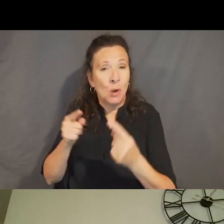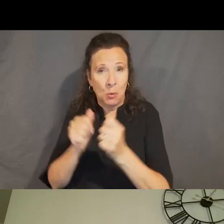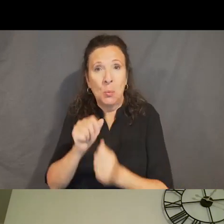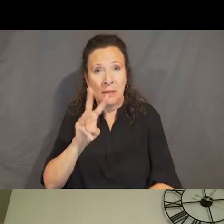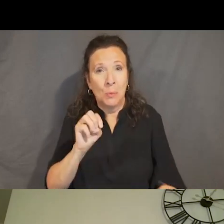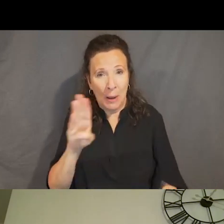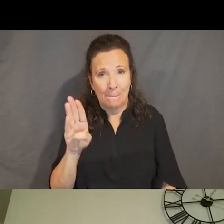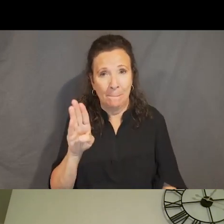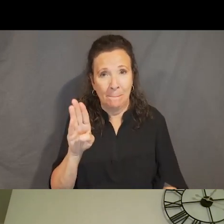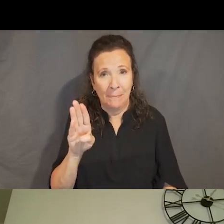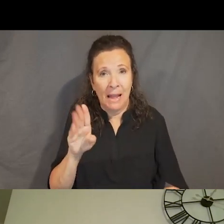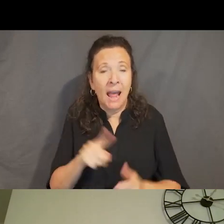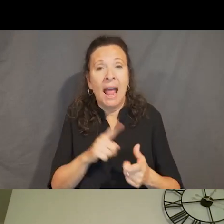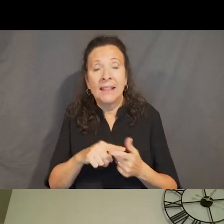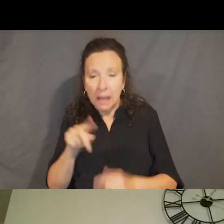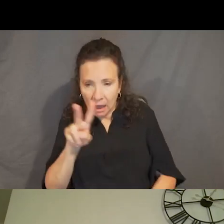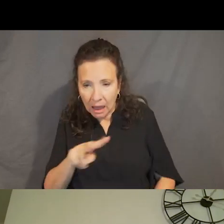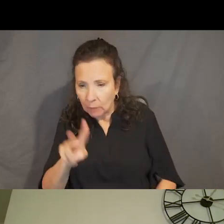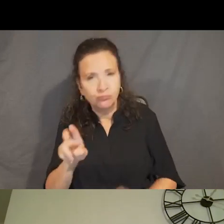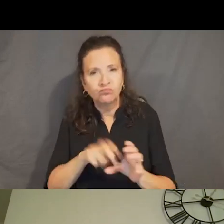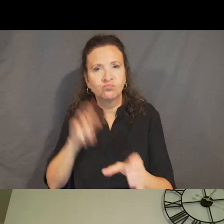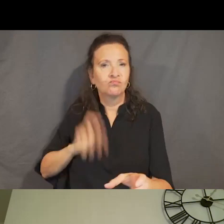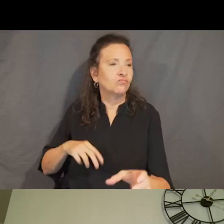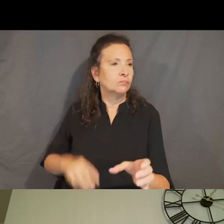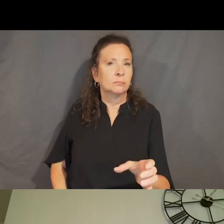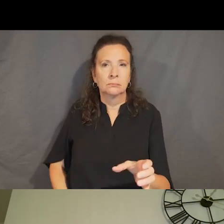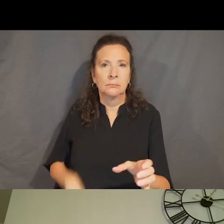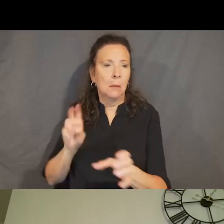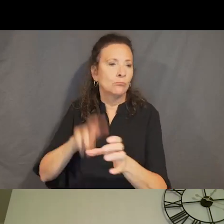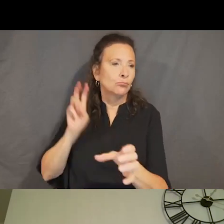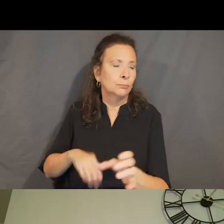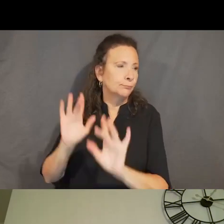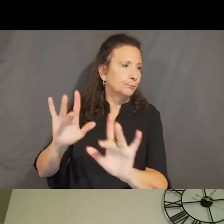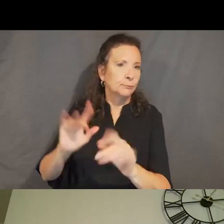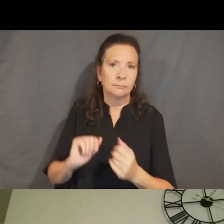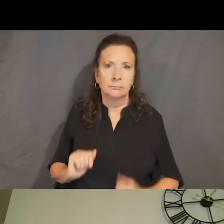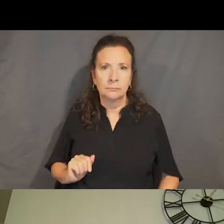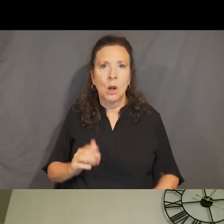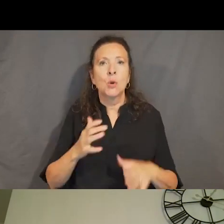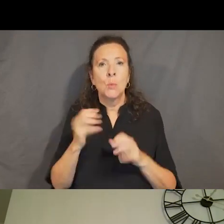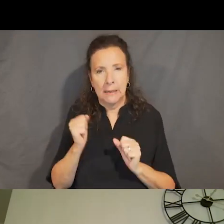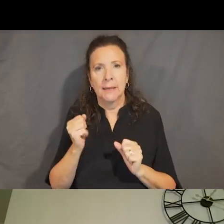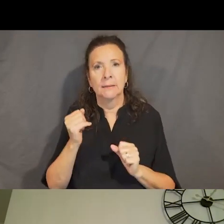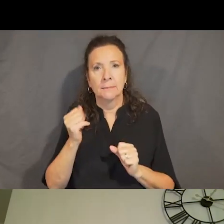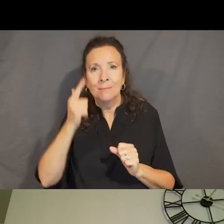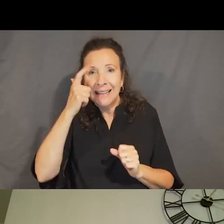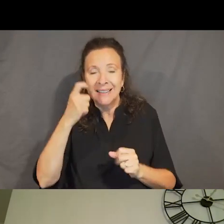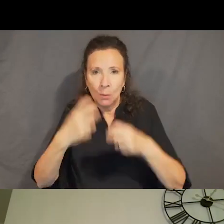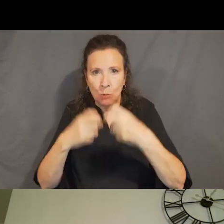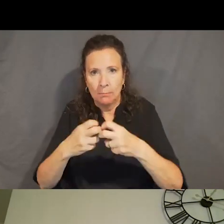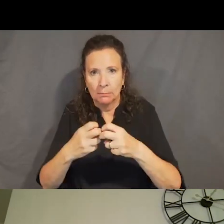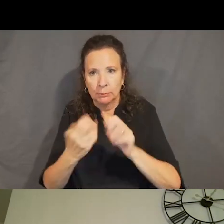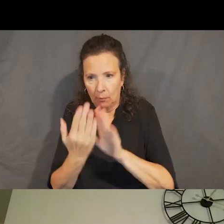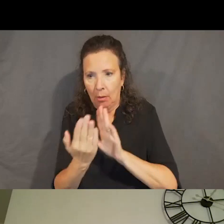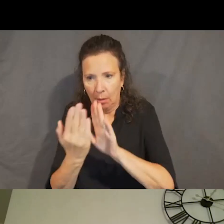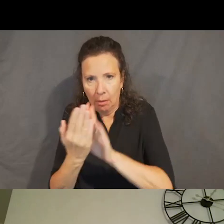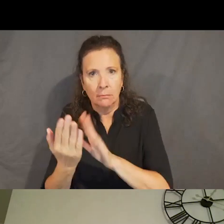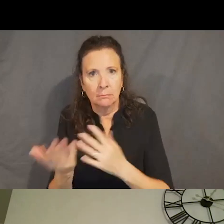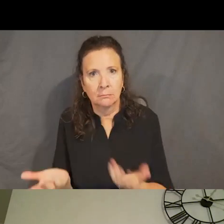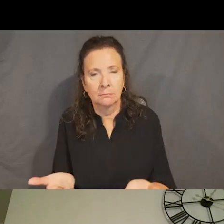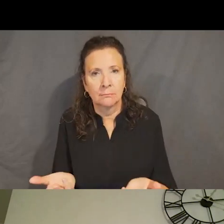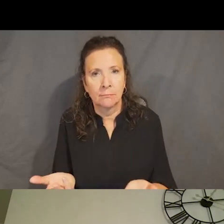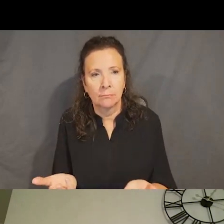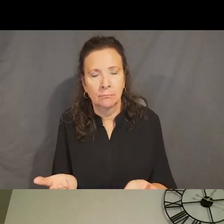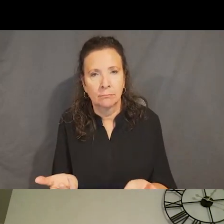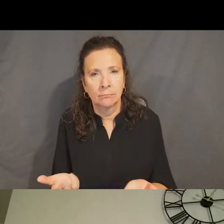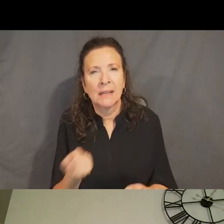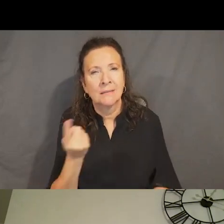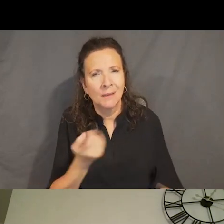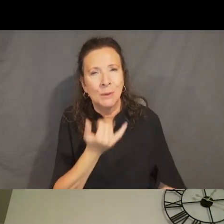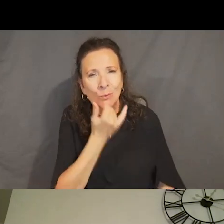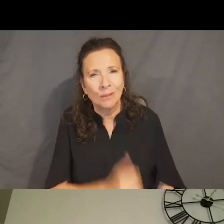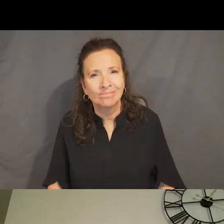web pages and websites so quickly if they run into problems? So, something's wrong here. Let's dig